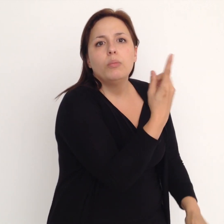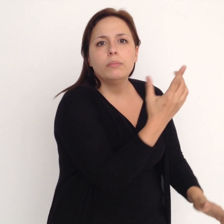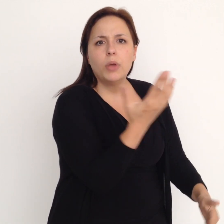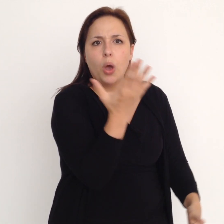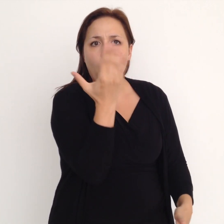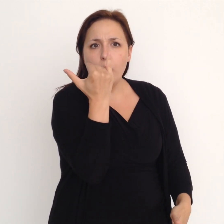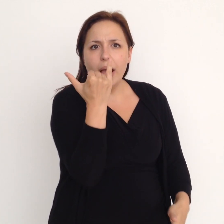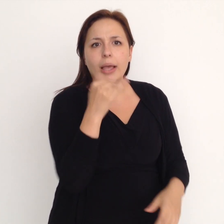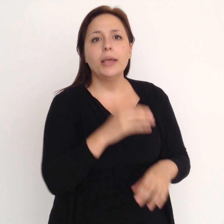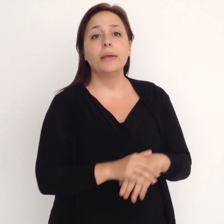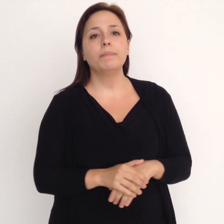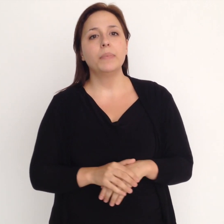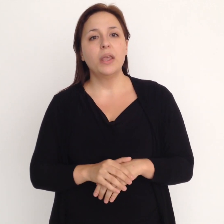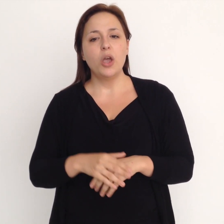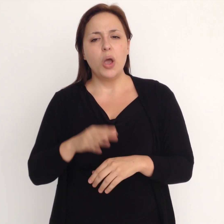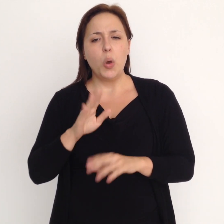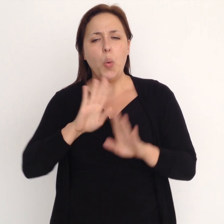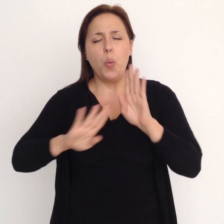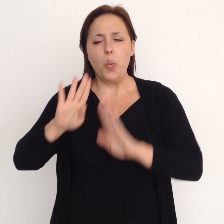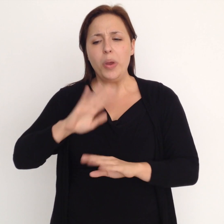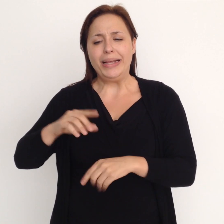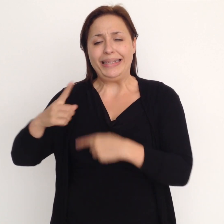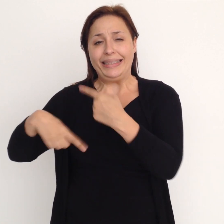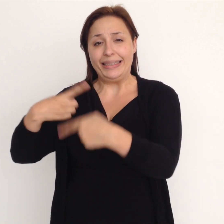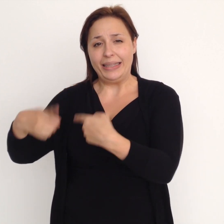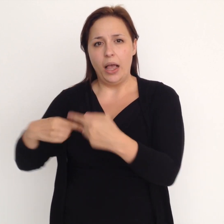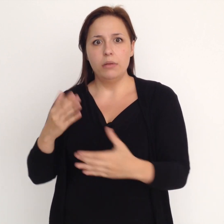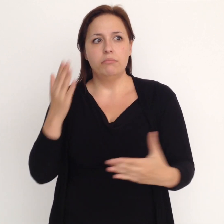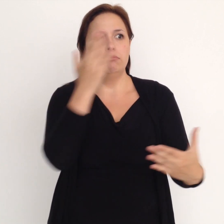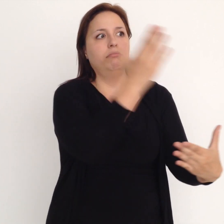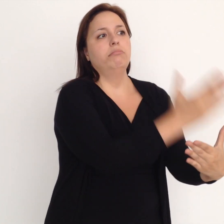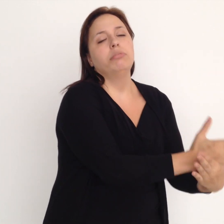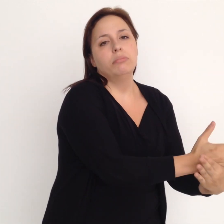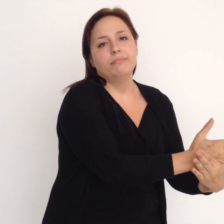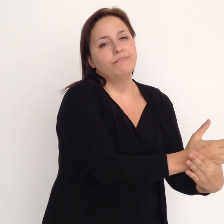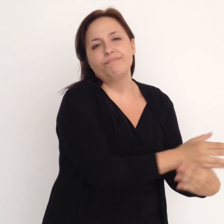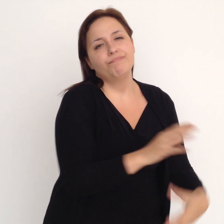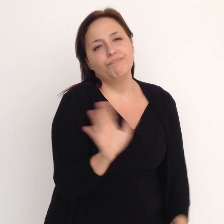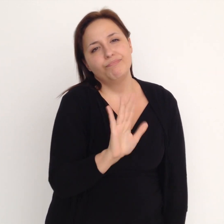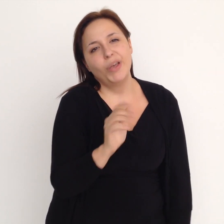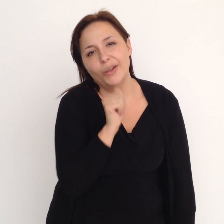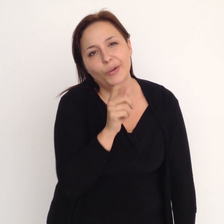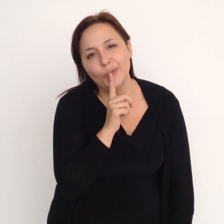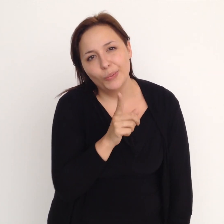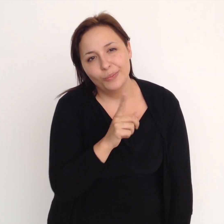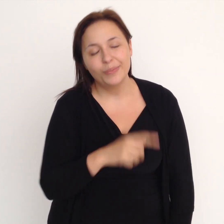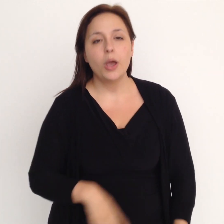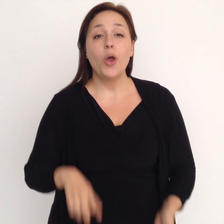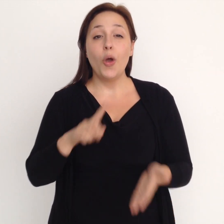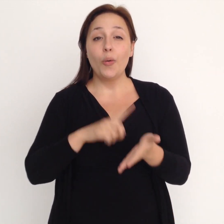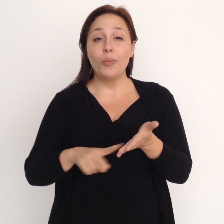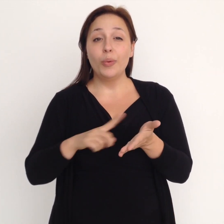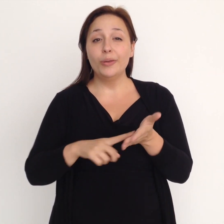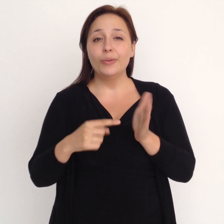They do this because they worry that sign language will interfere with the child's ability to learn spoken language. However, that is not true.